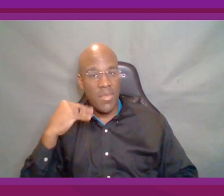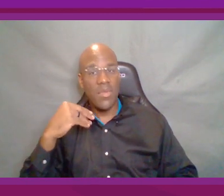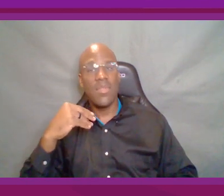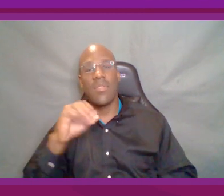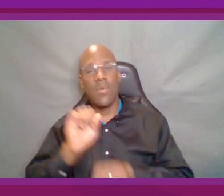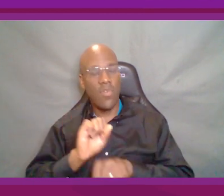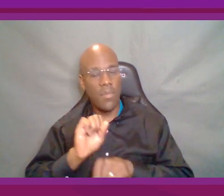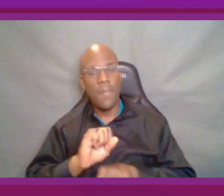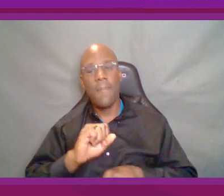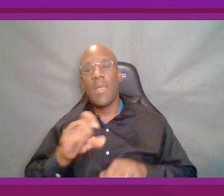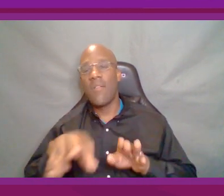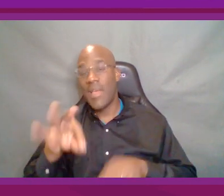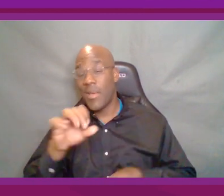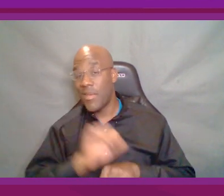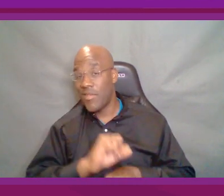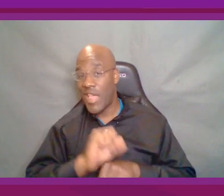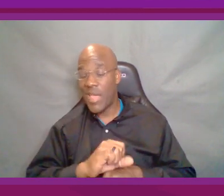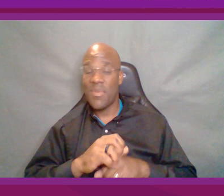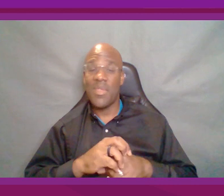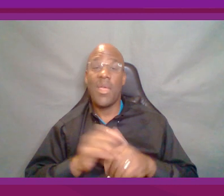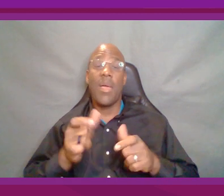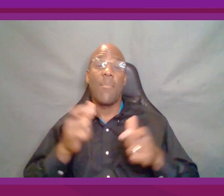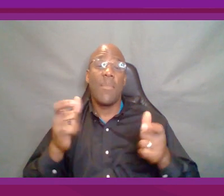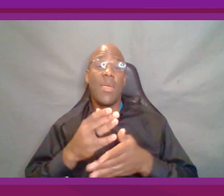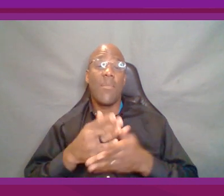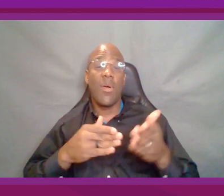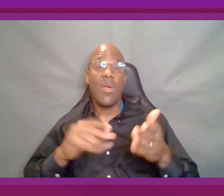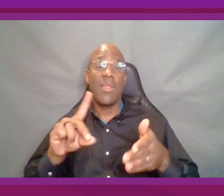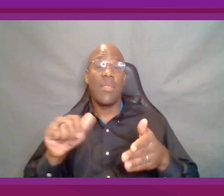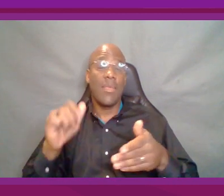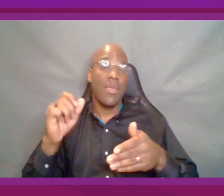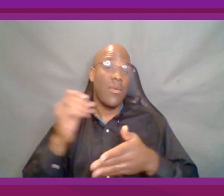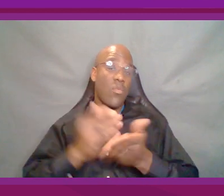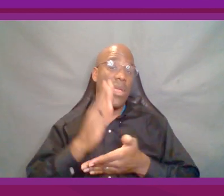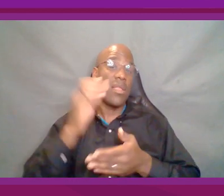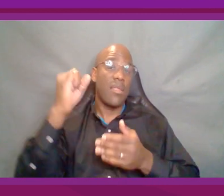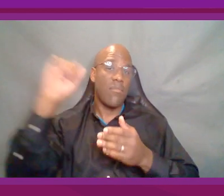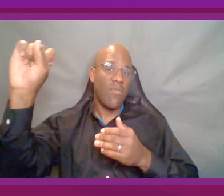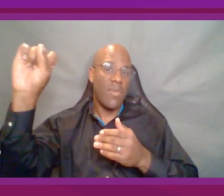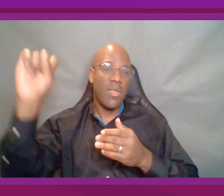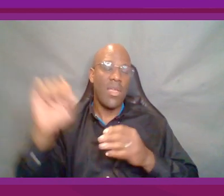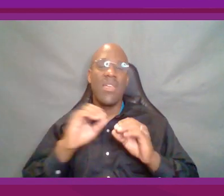A big part of the disability rights movement is nothing about us without us, I think it's not fair for